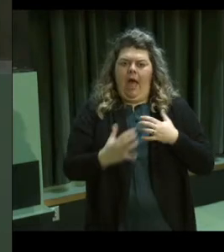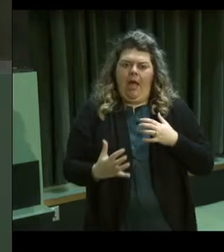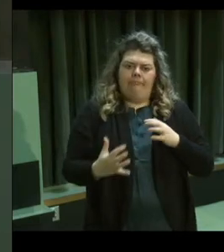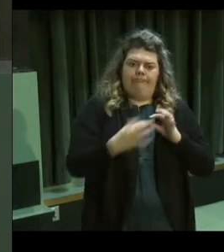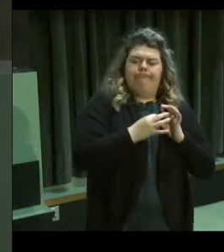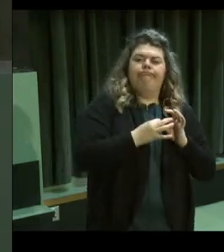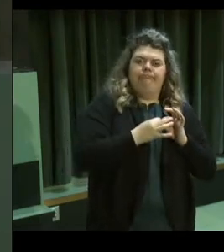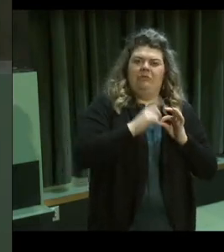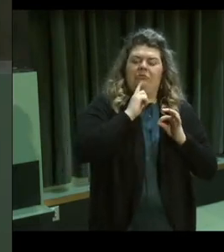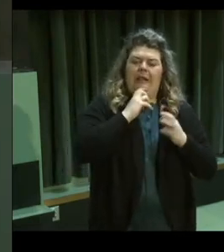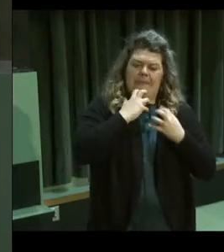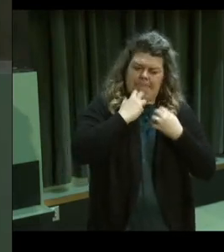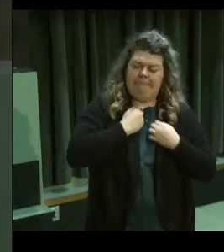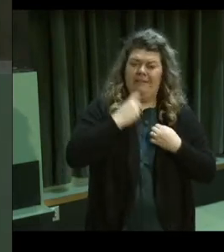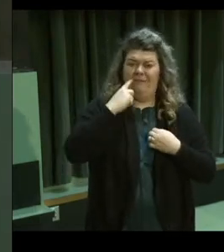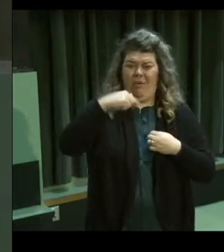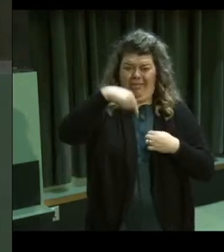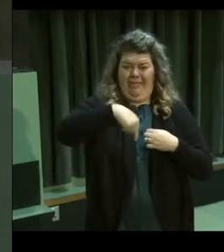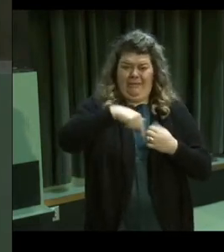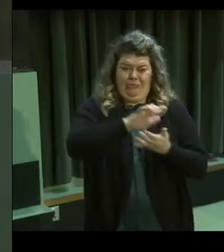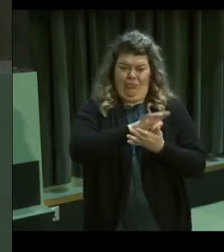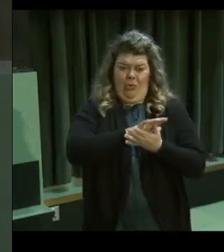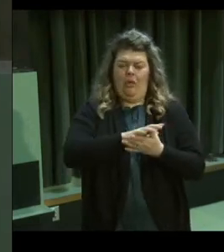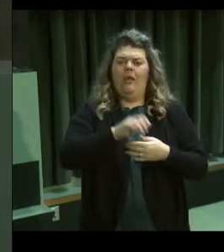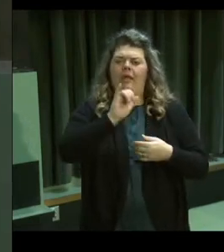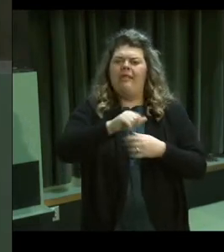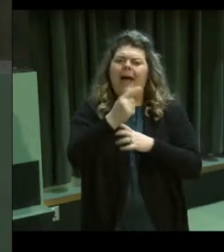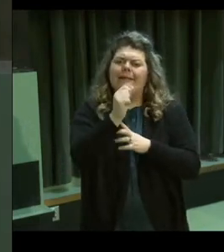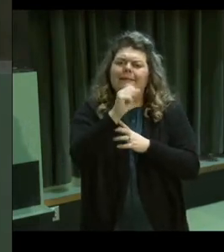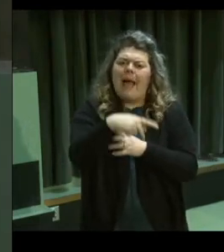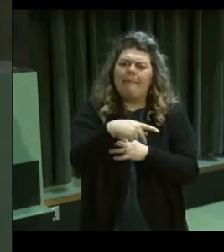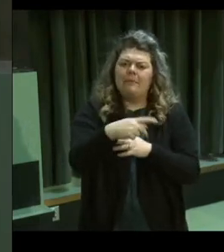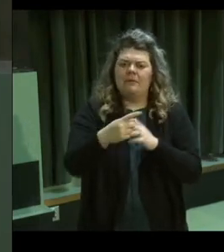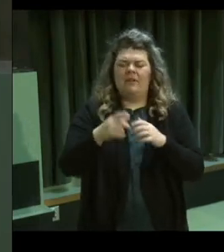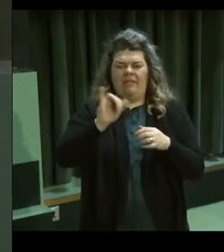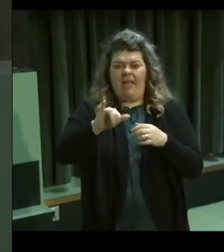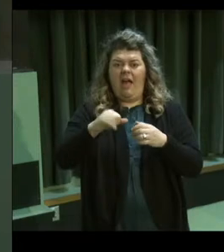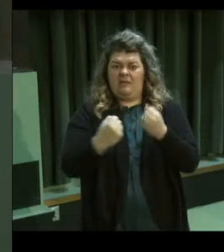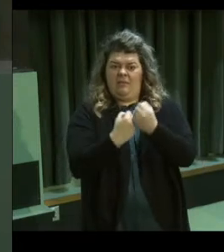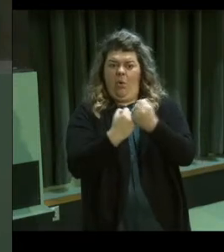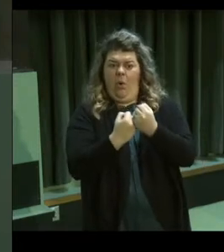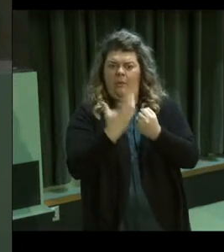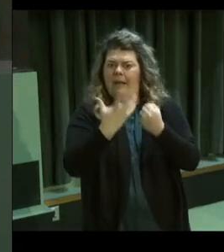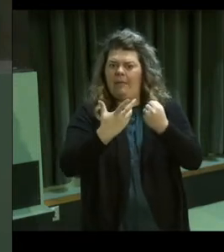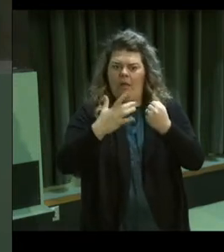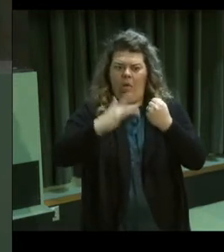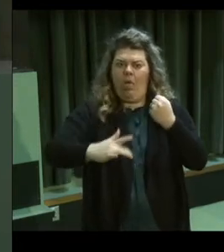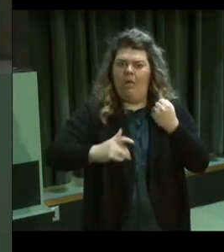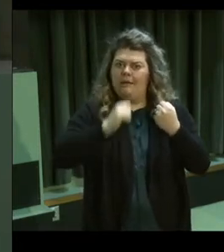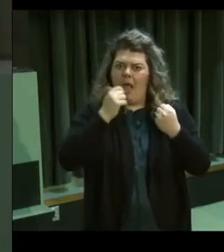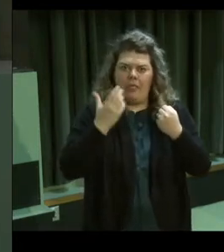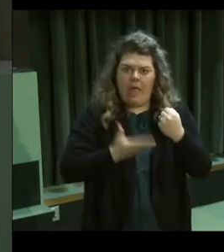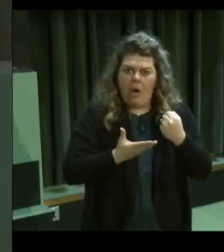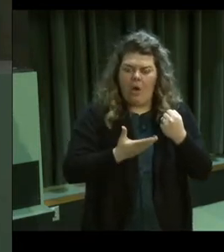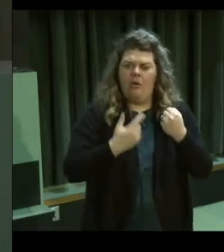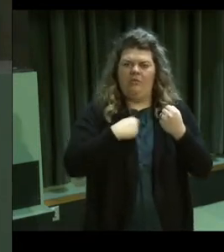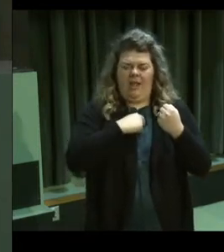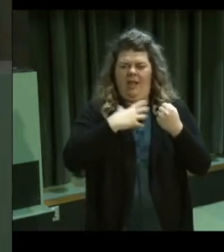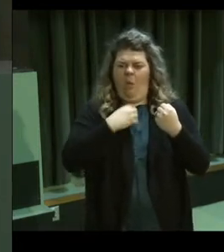organization like Rackham, which has a responsibility to address the gaps in inclusion and support that are part of our